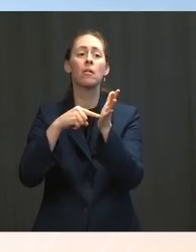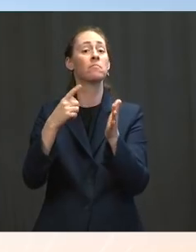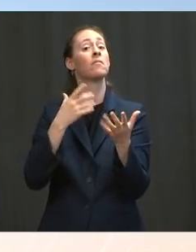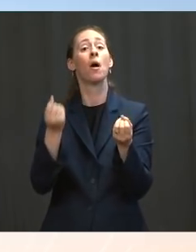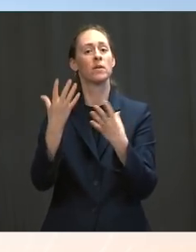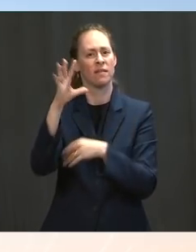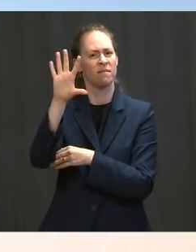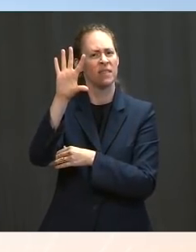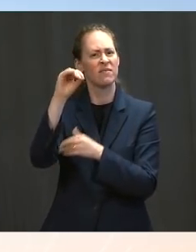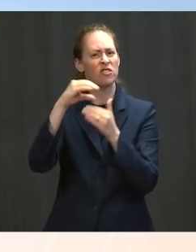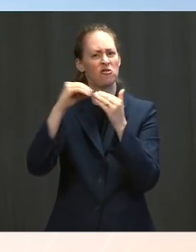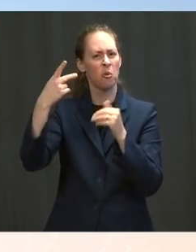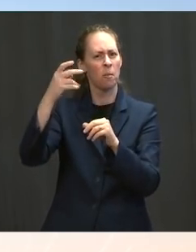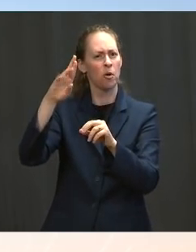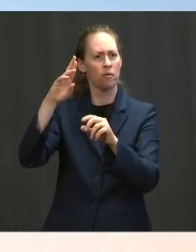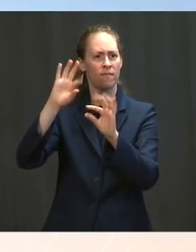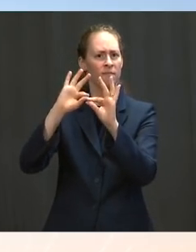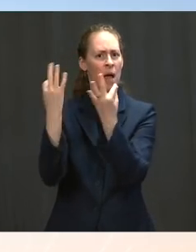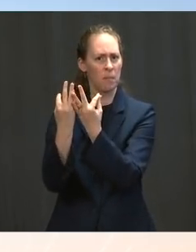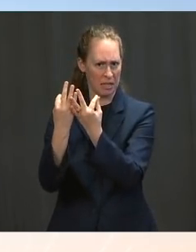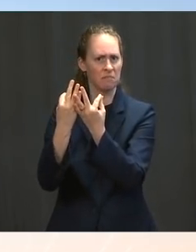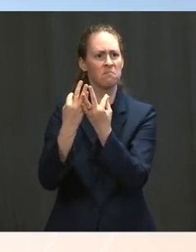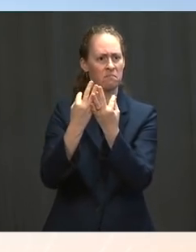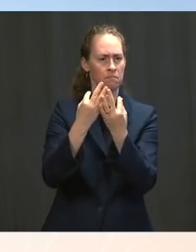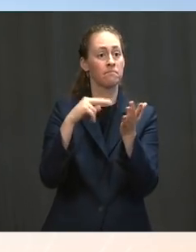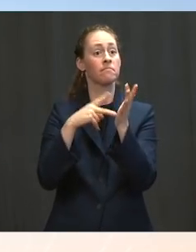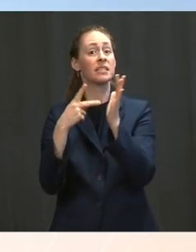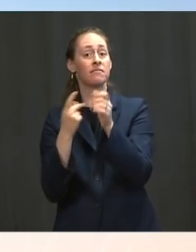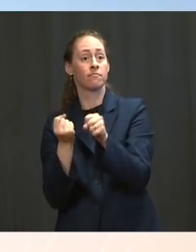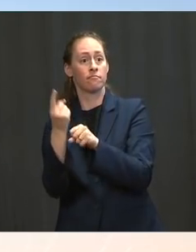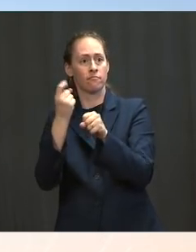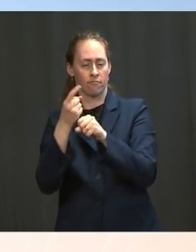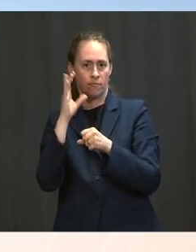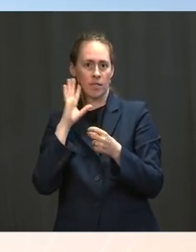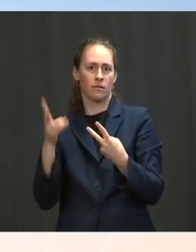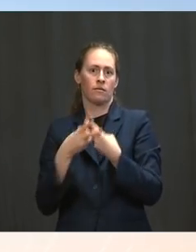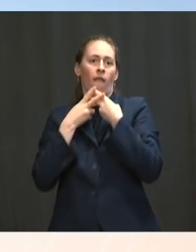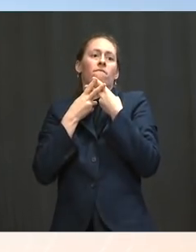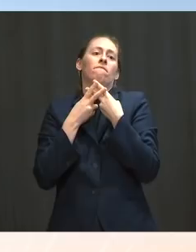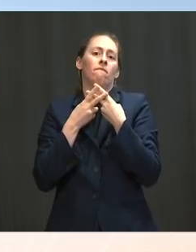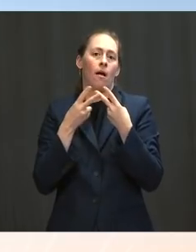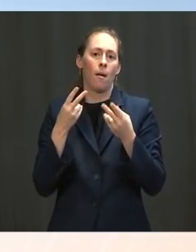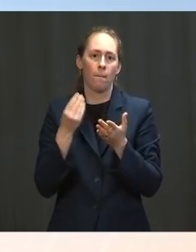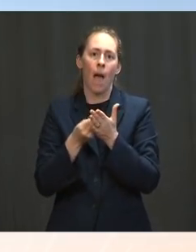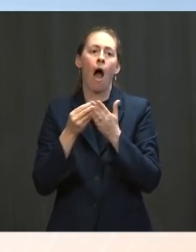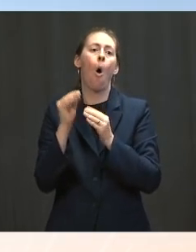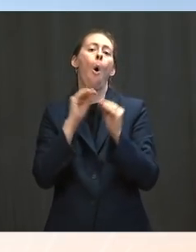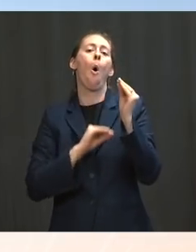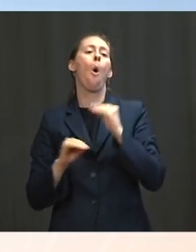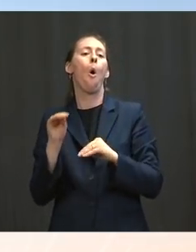would save hundreds of dollars per year on their premiums, and 4 million uninsured people would gain coverage. He'll also, of course,